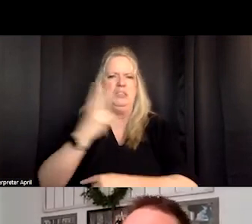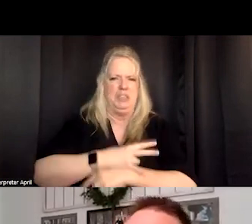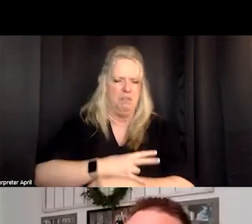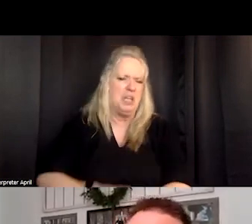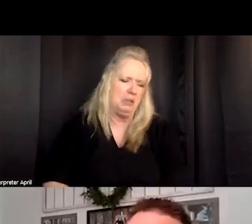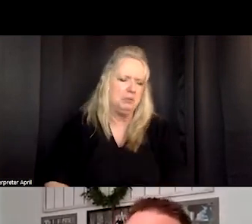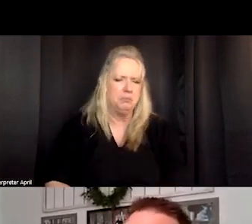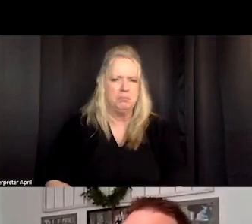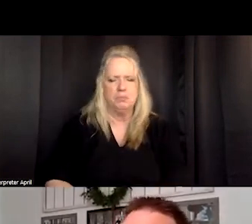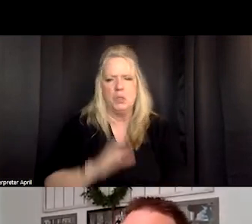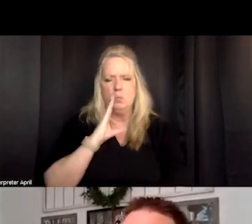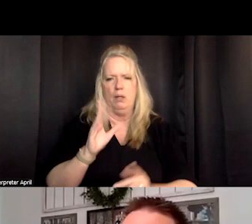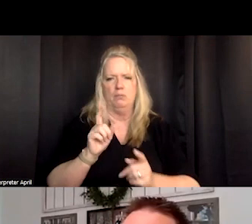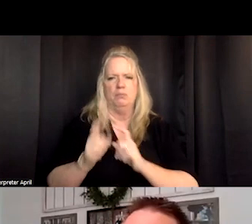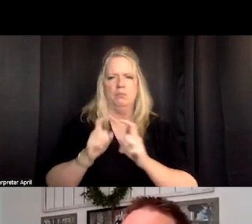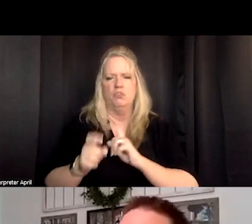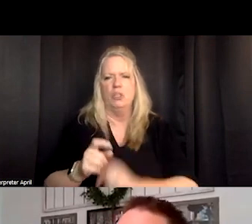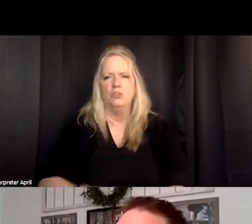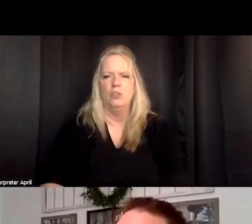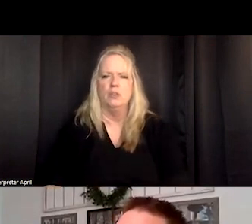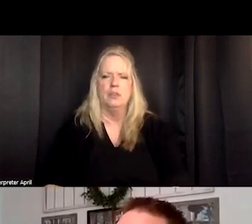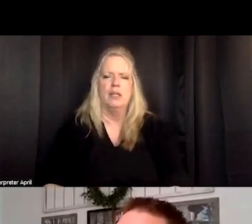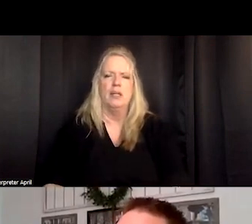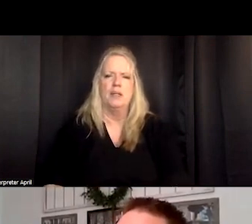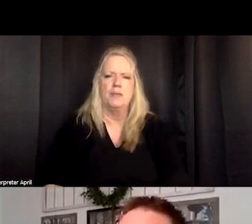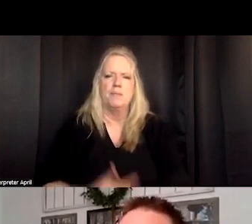IT QUICKLY ADJUSTS AND CHANGES. AND, I AM GOING TO CONTINUE THROUGH.